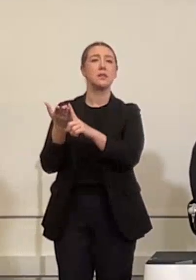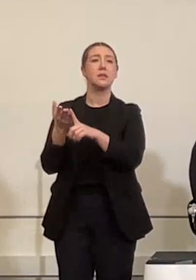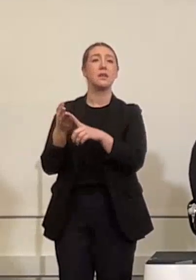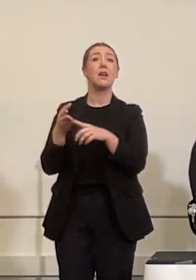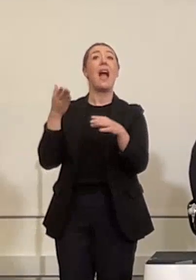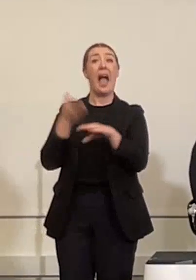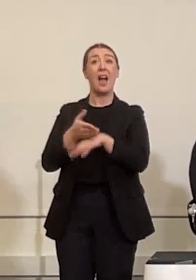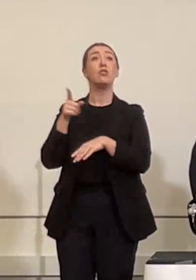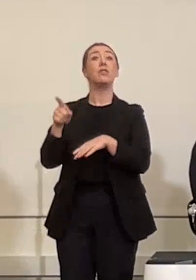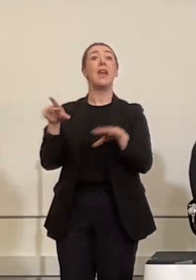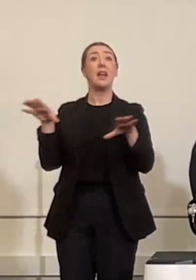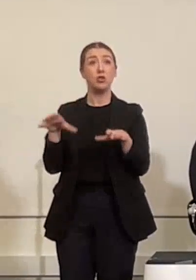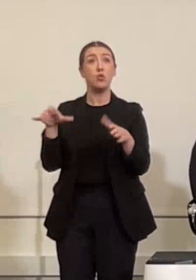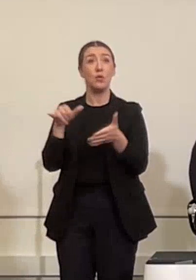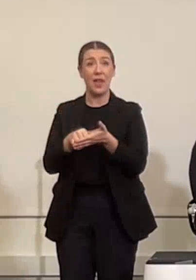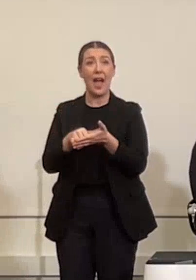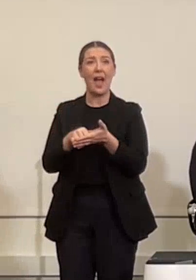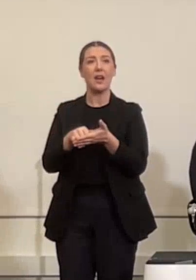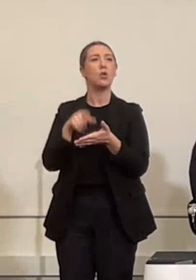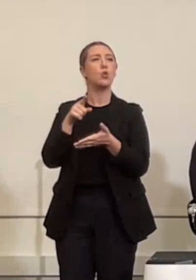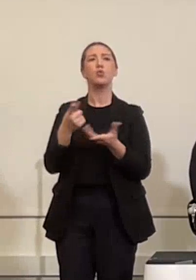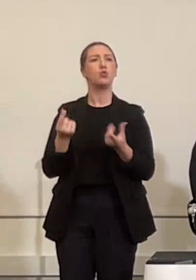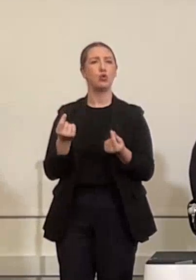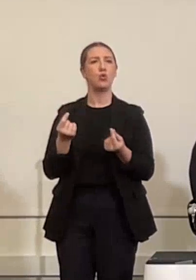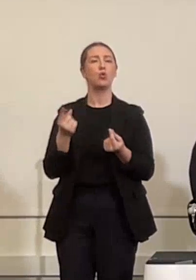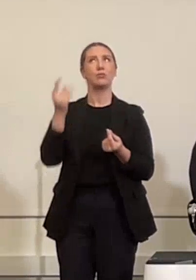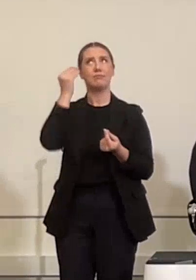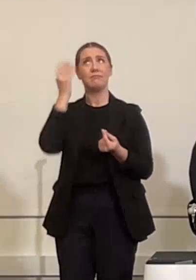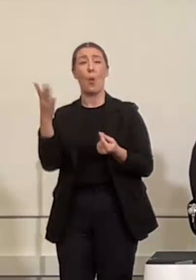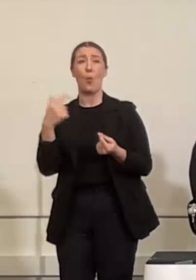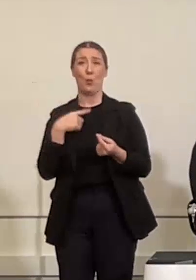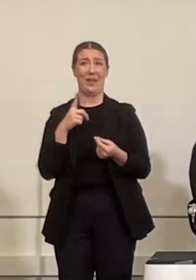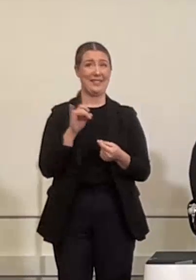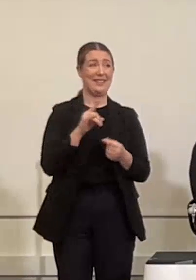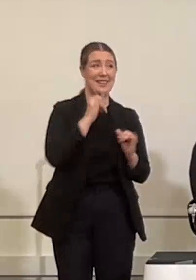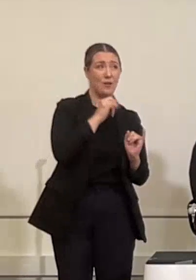We interview users all the time after they use our new features,